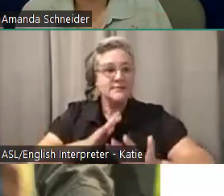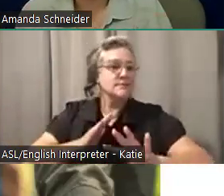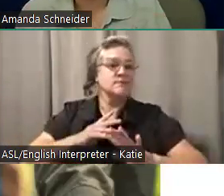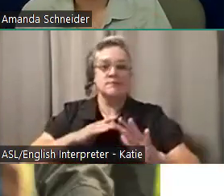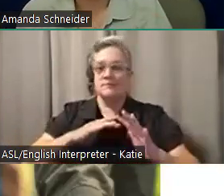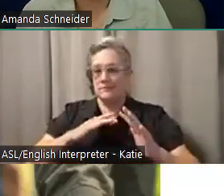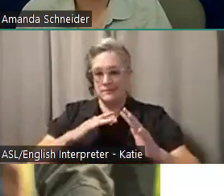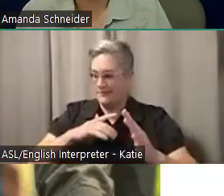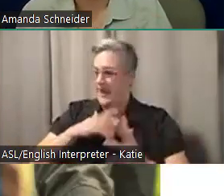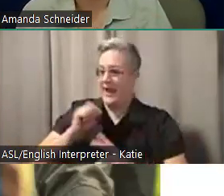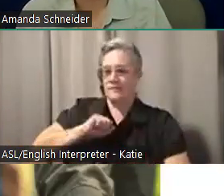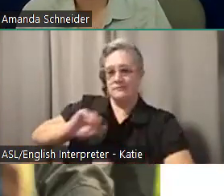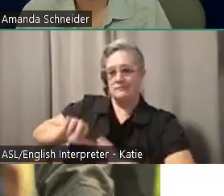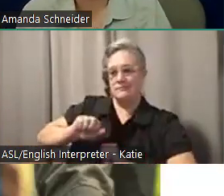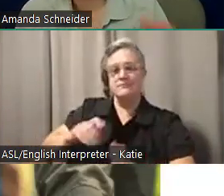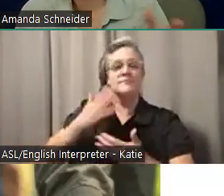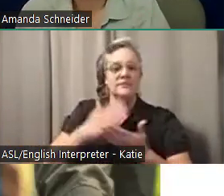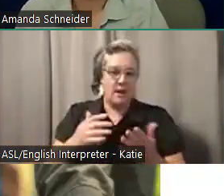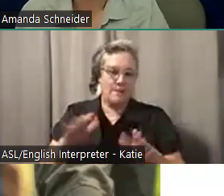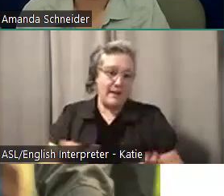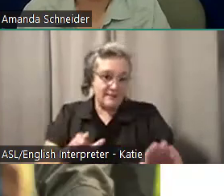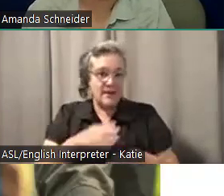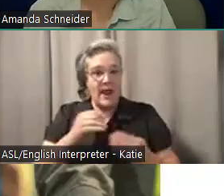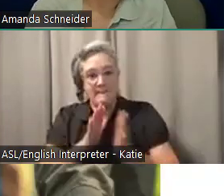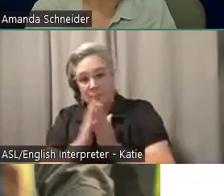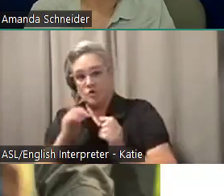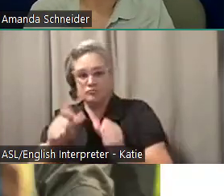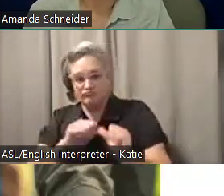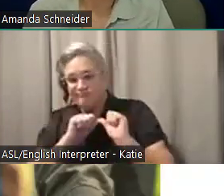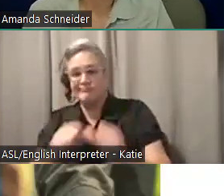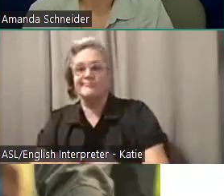also send you home with some activities and the book for you to continue that experience afterwards.